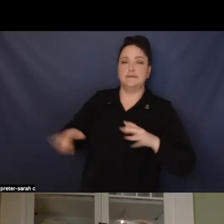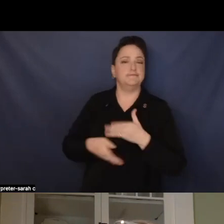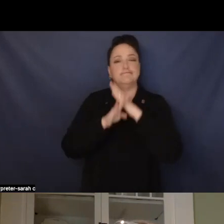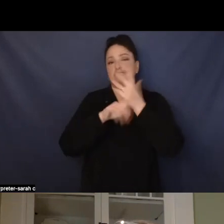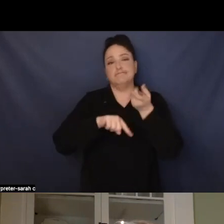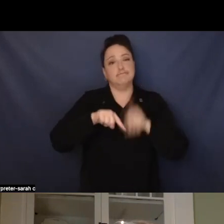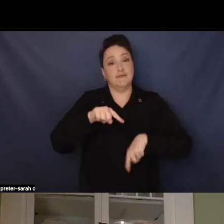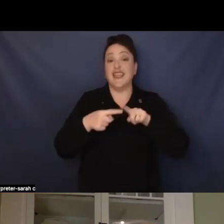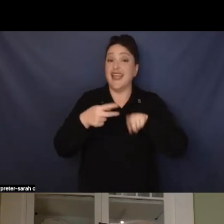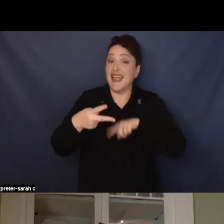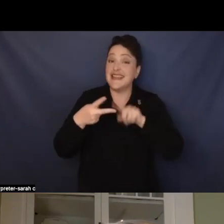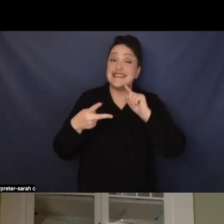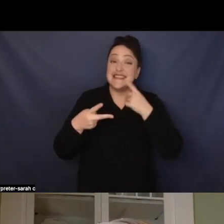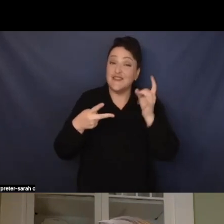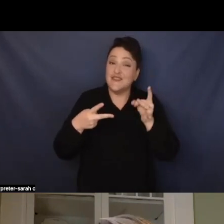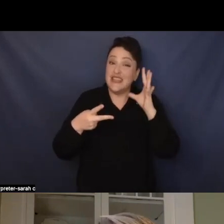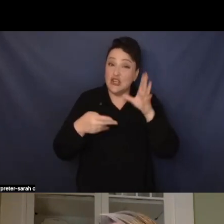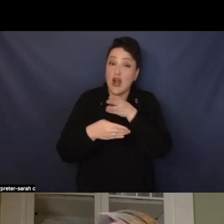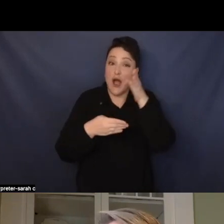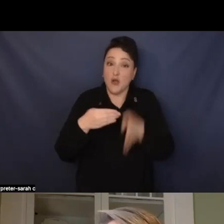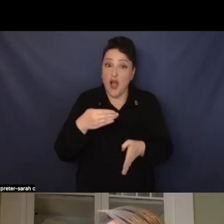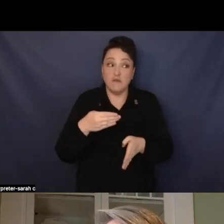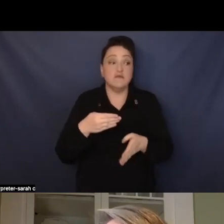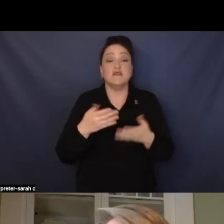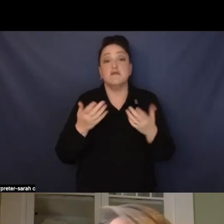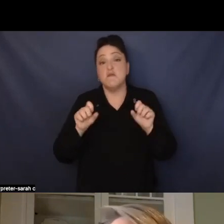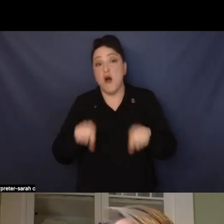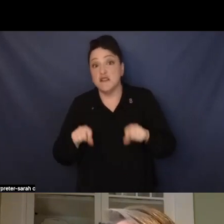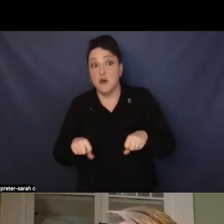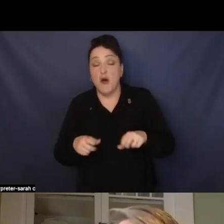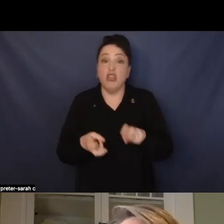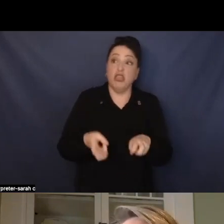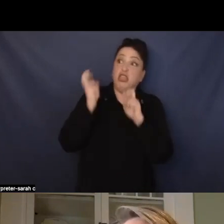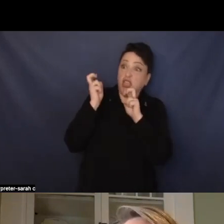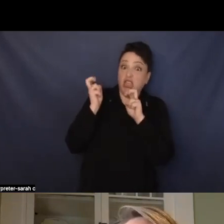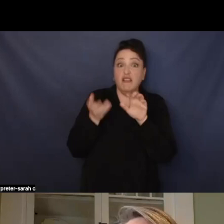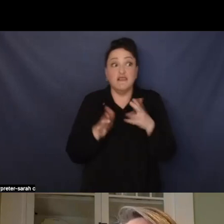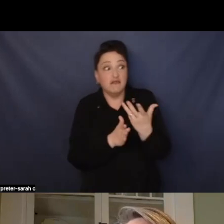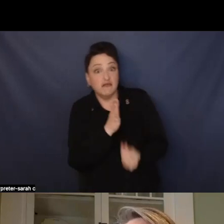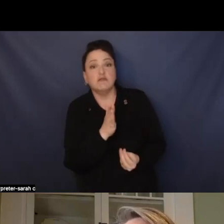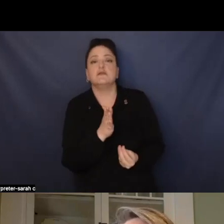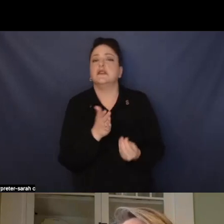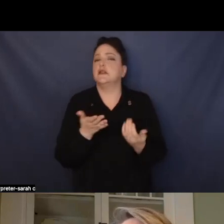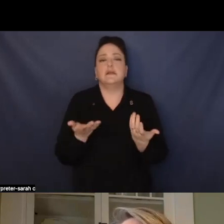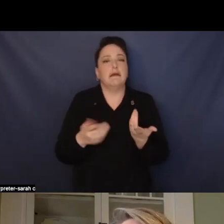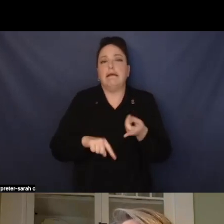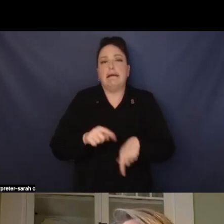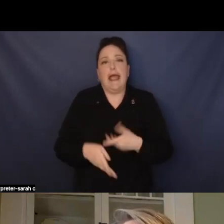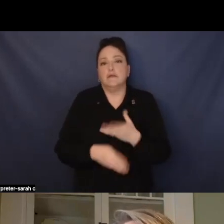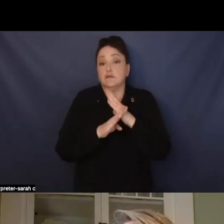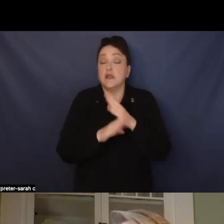COVID infections. We know that vaccinations can reduce your chances of a severe infection and